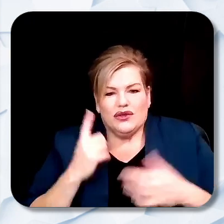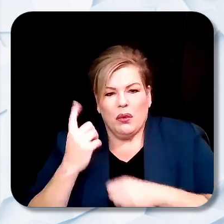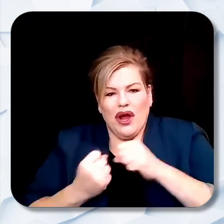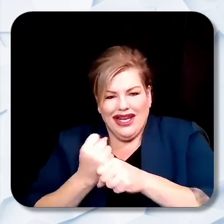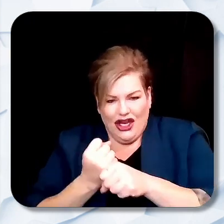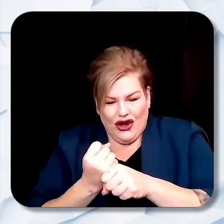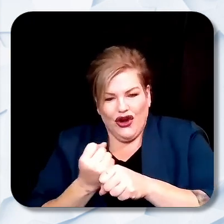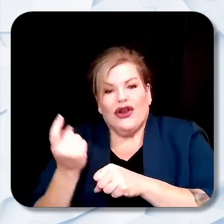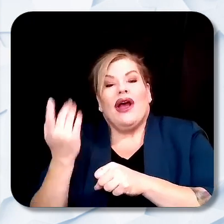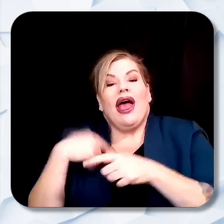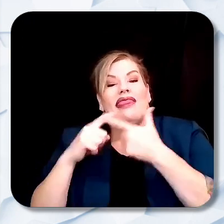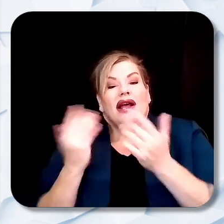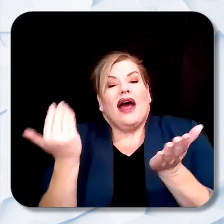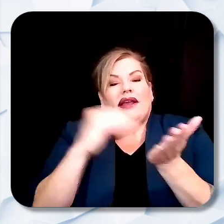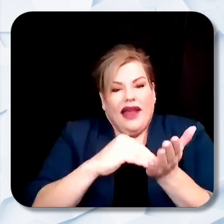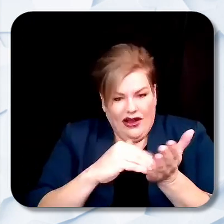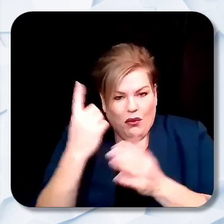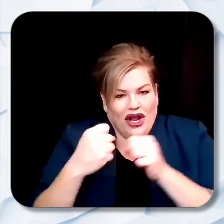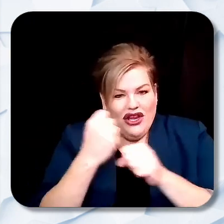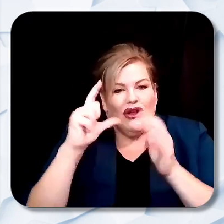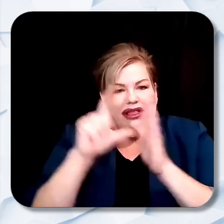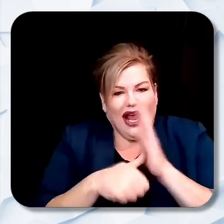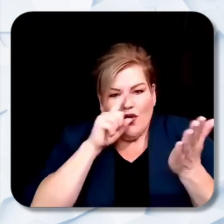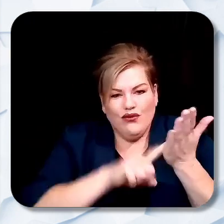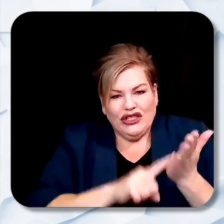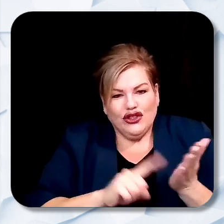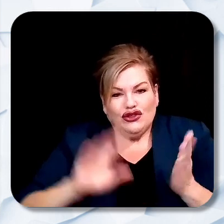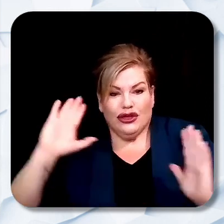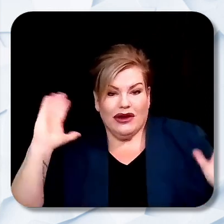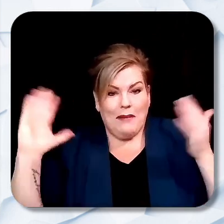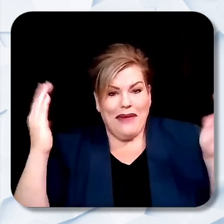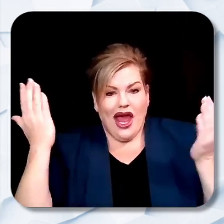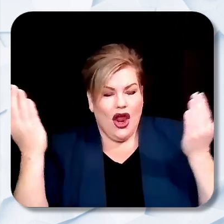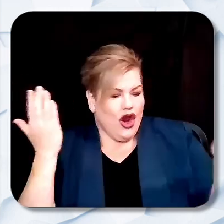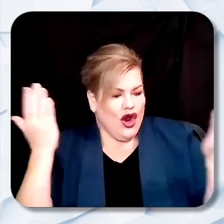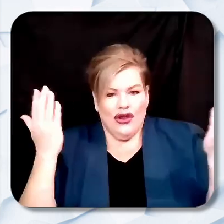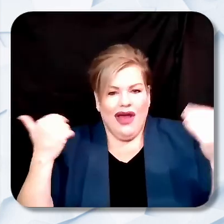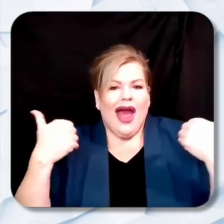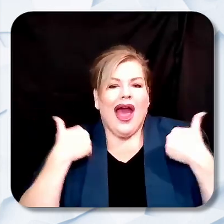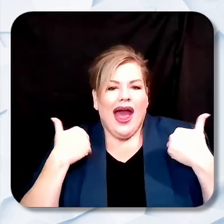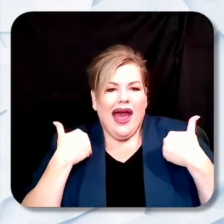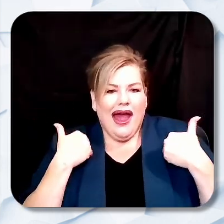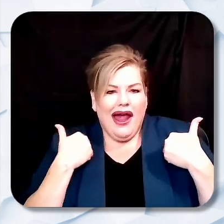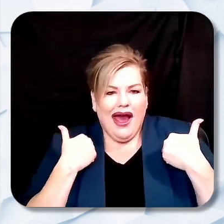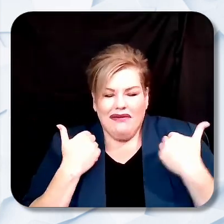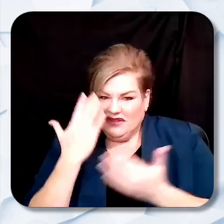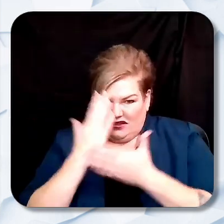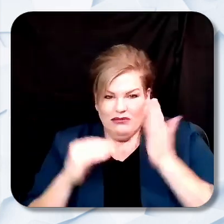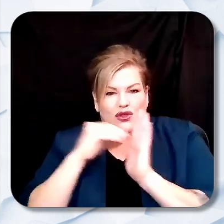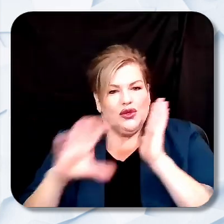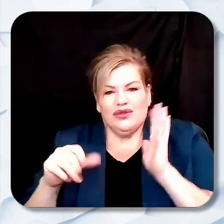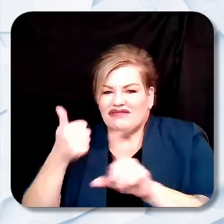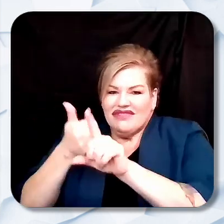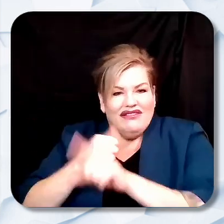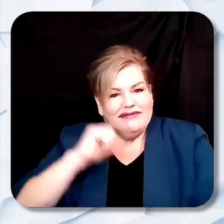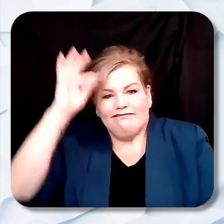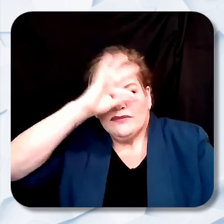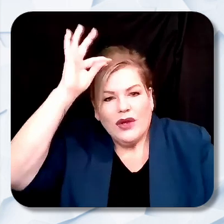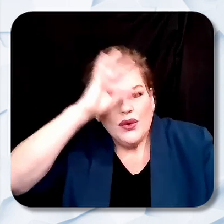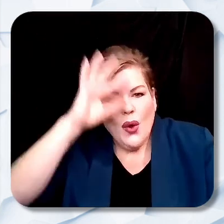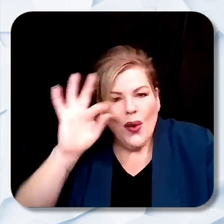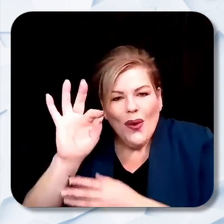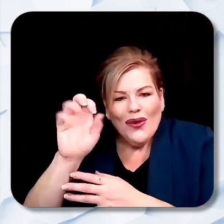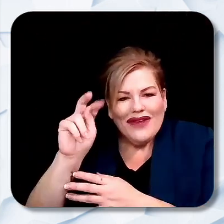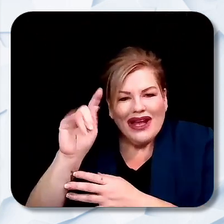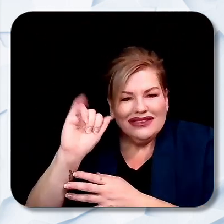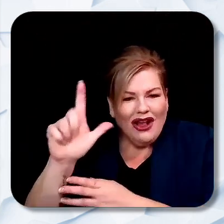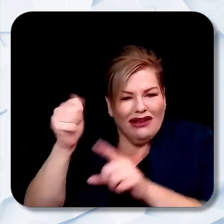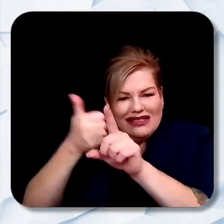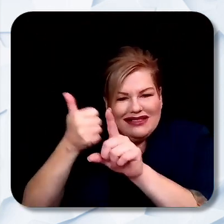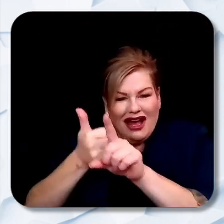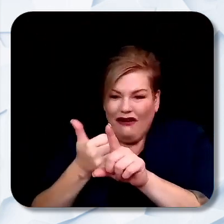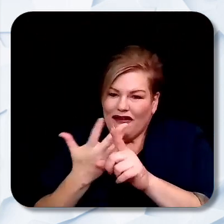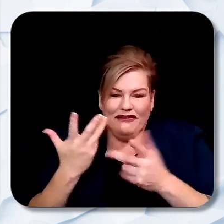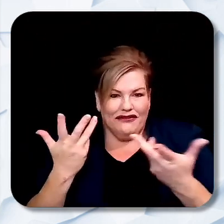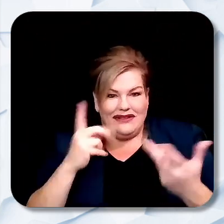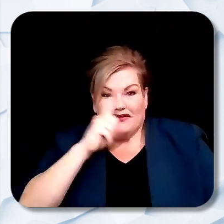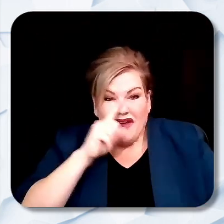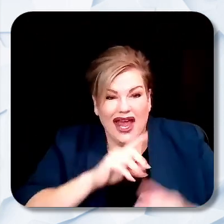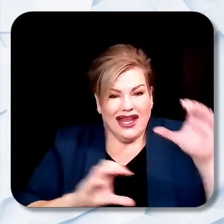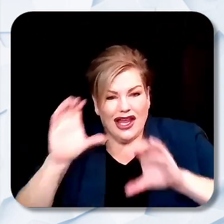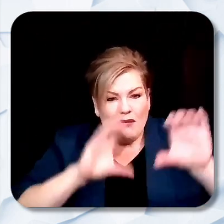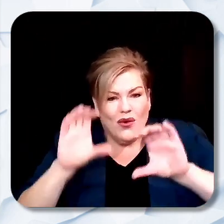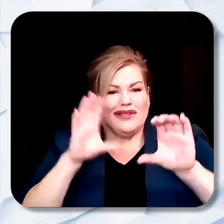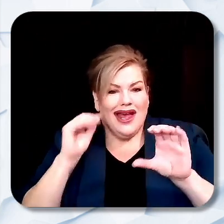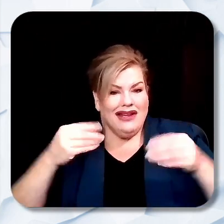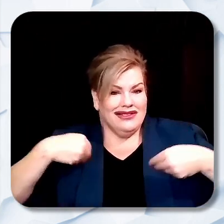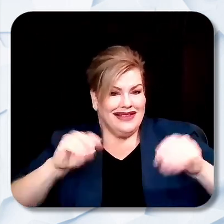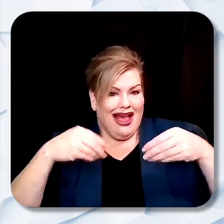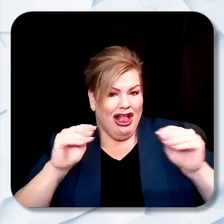And what we're seeing in that data is that as they're still large enough to be done there. But